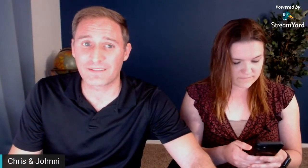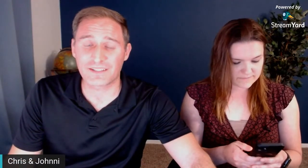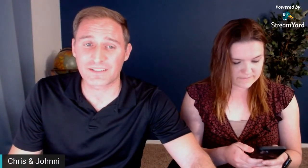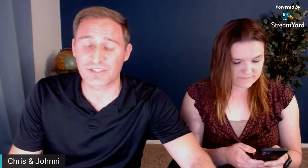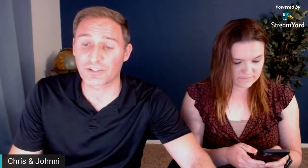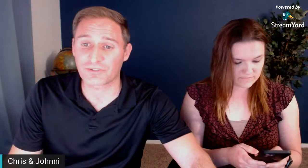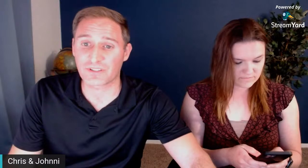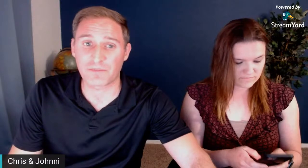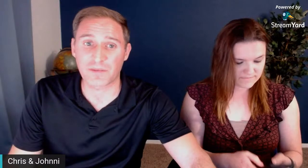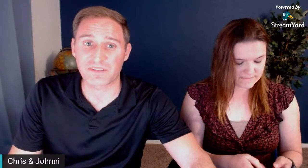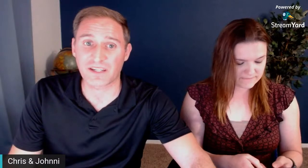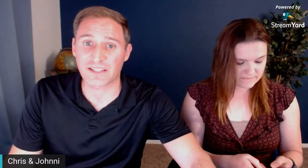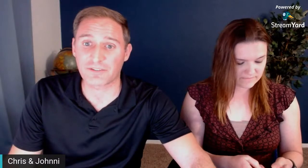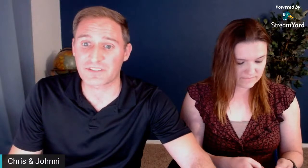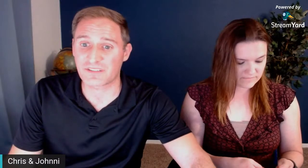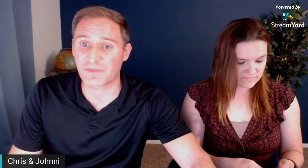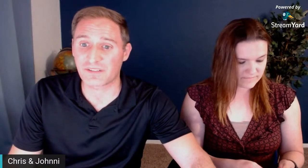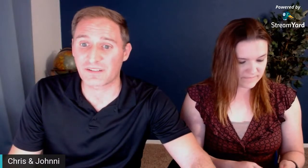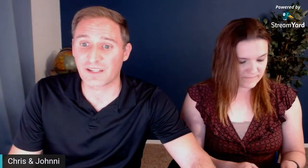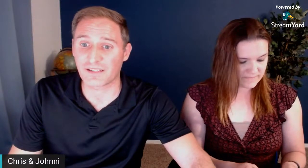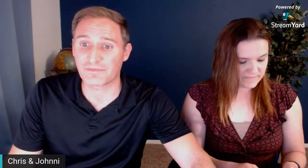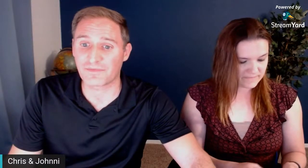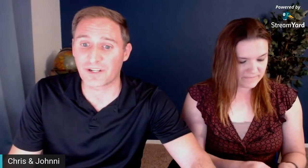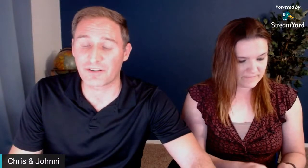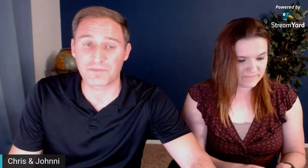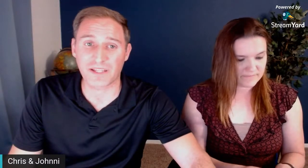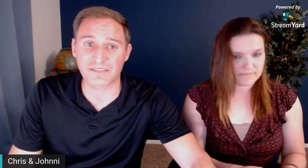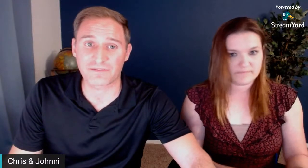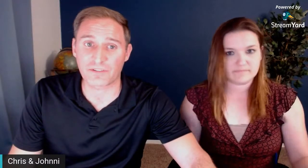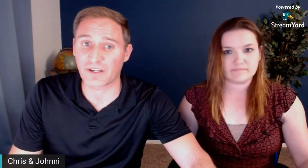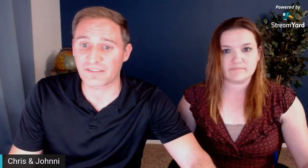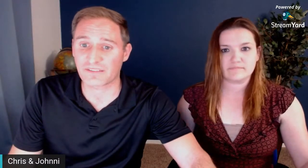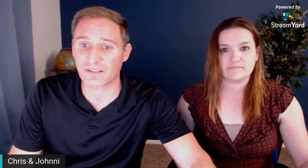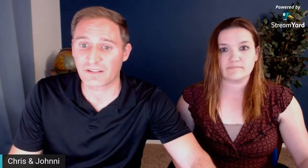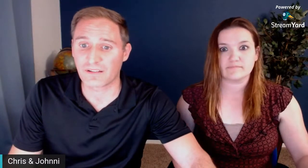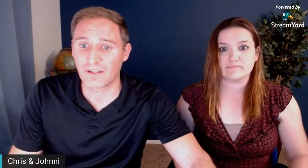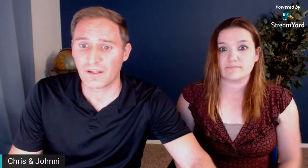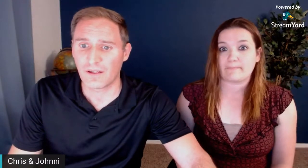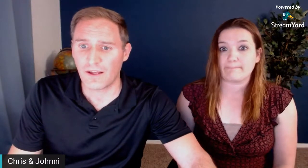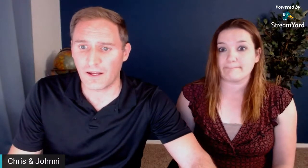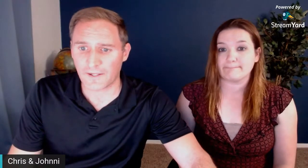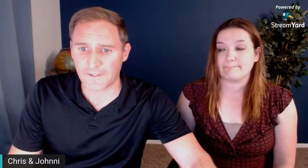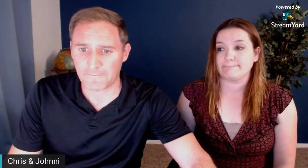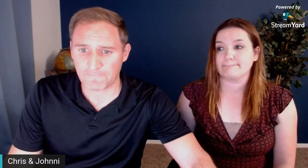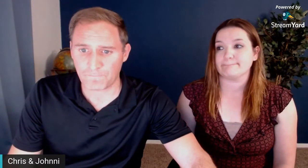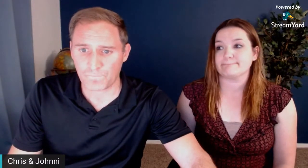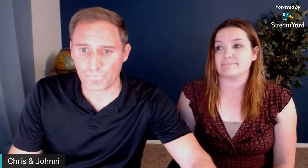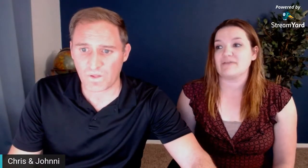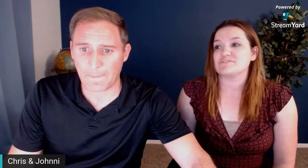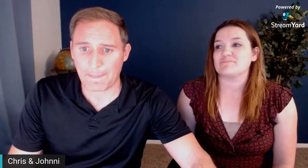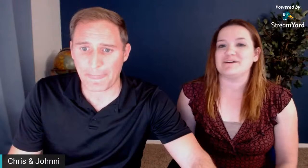teaching children and baby sign language it's been um very pleasant for us um how was your mom